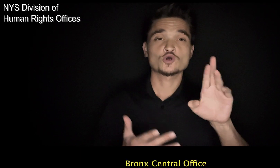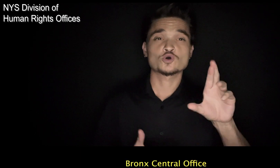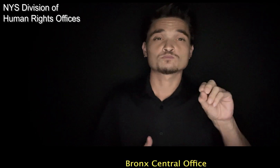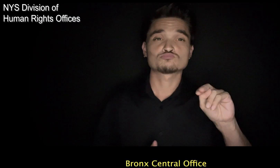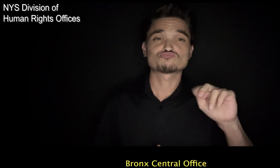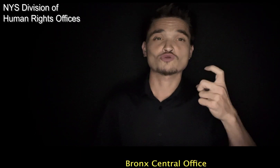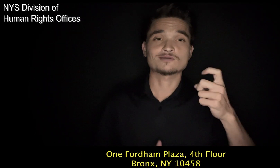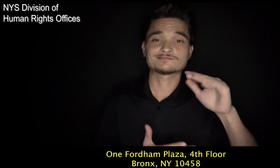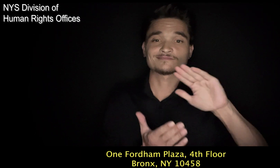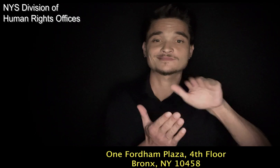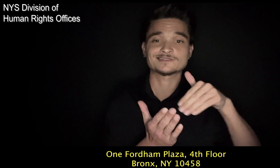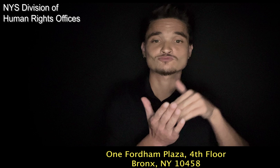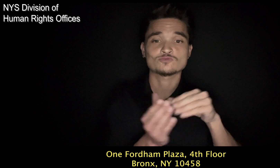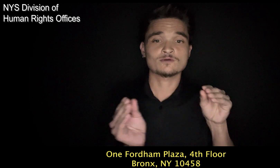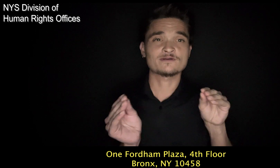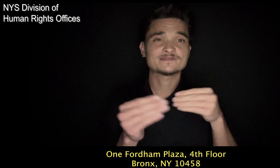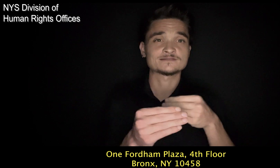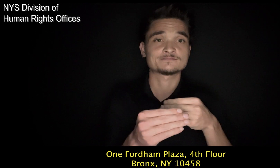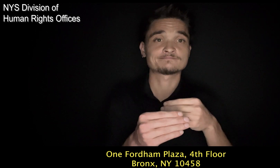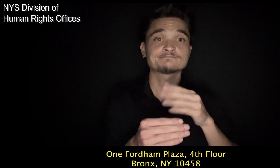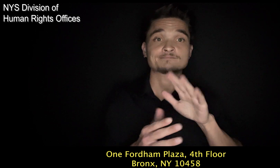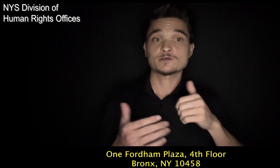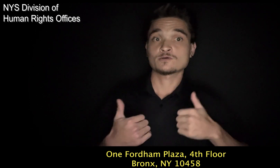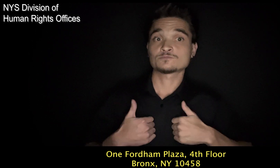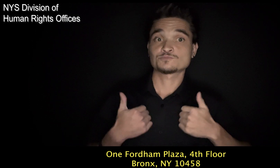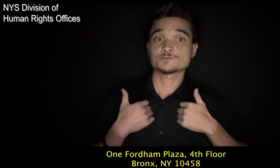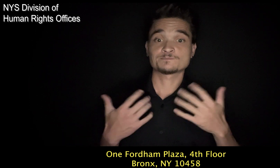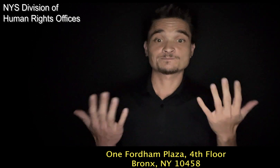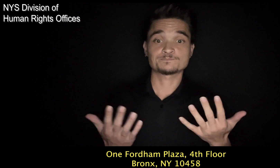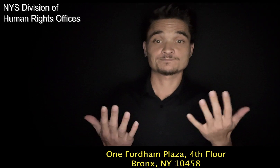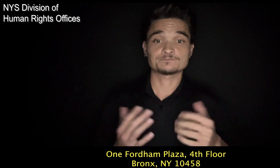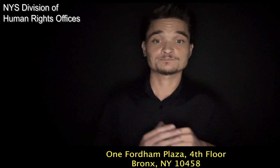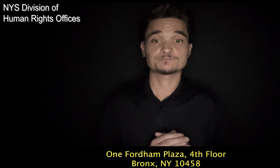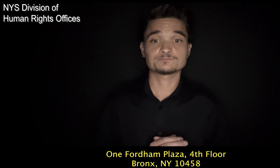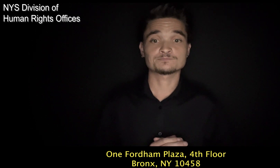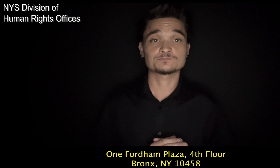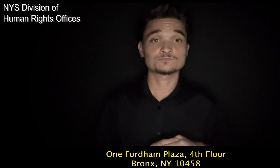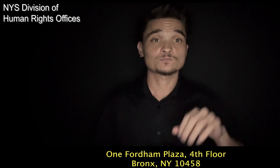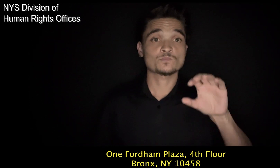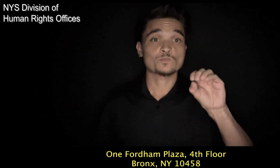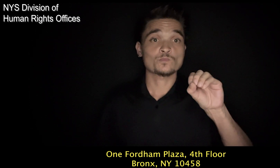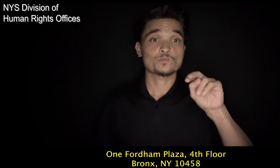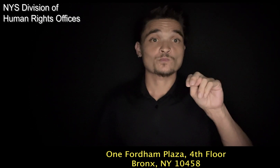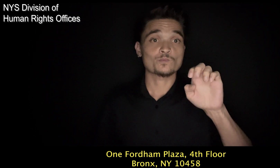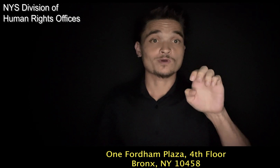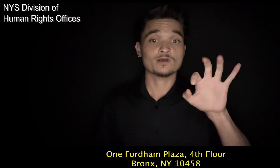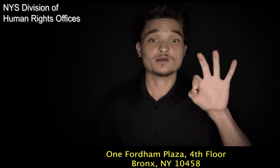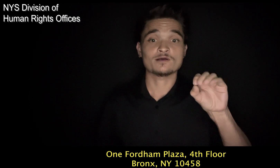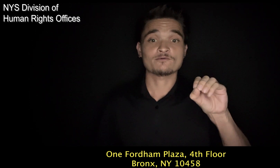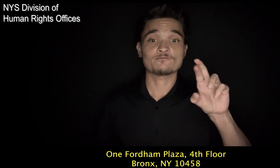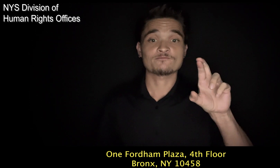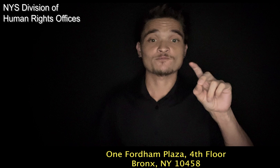Bronx Central Office One Fordham Plaza, 4th Floor Bronx, NY 10458